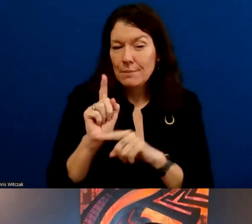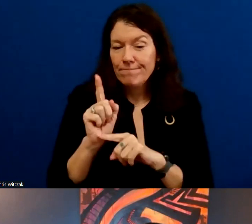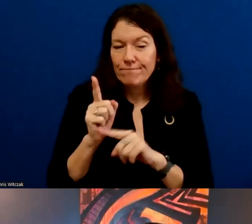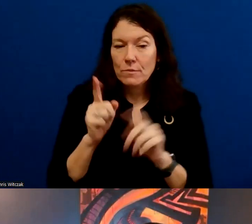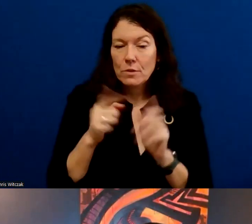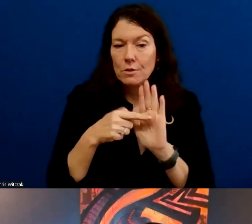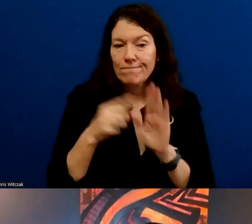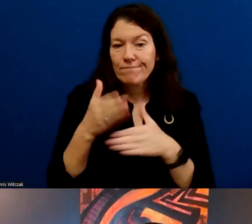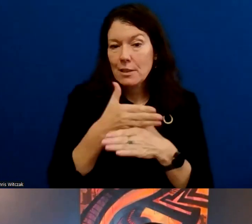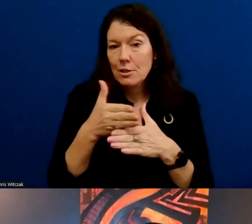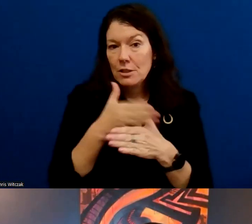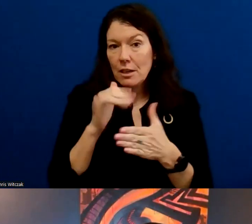that with you